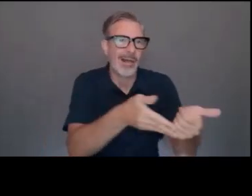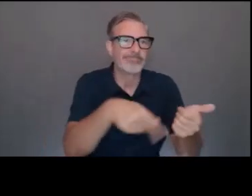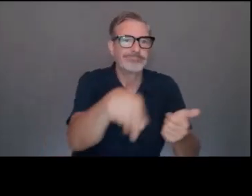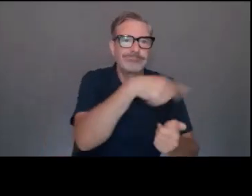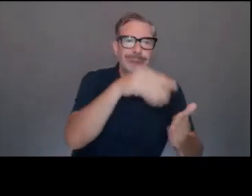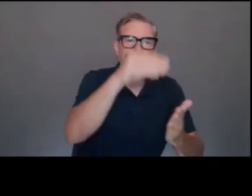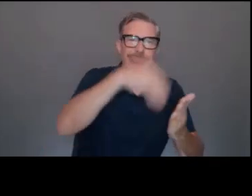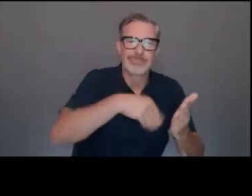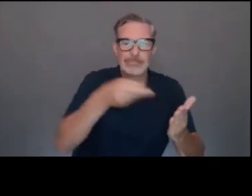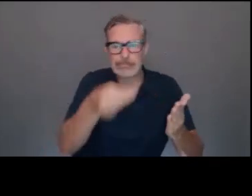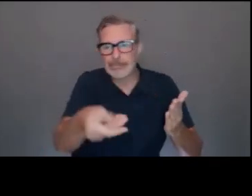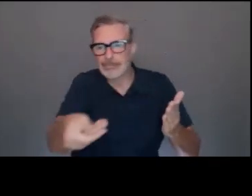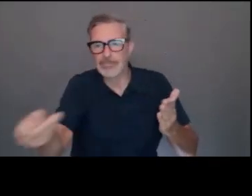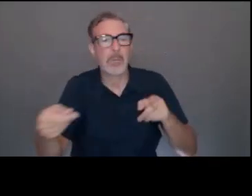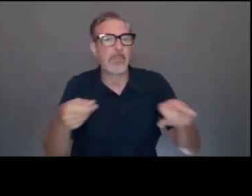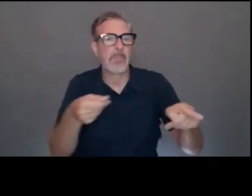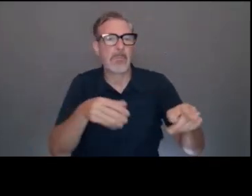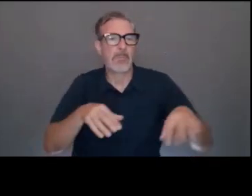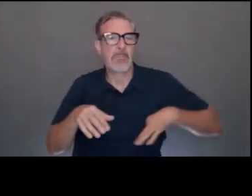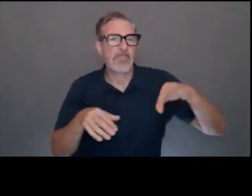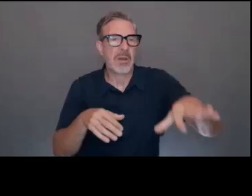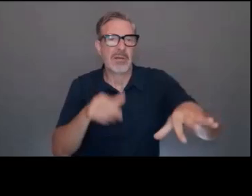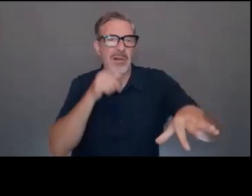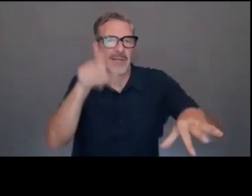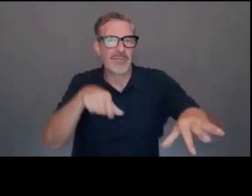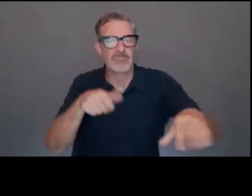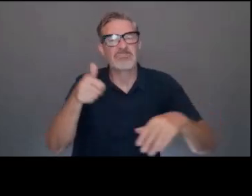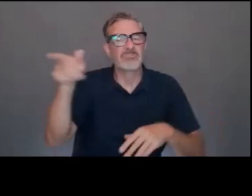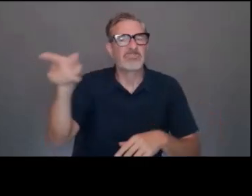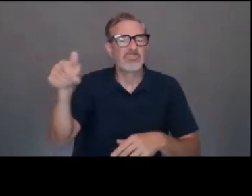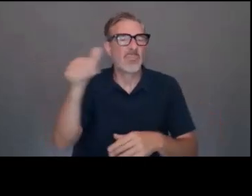For information about this, please visit Application Assistance on our website.